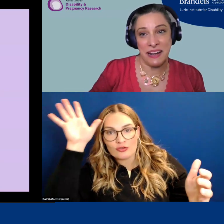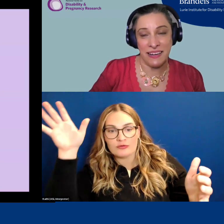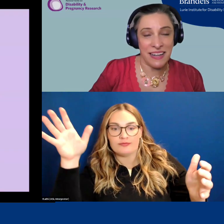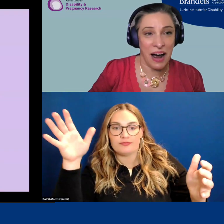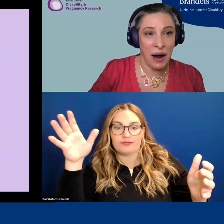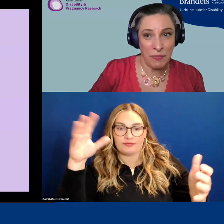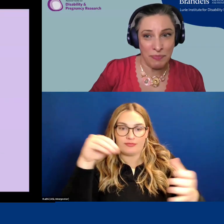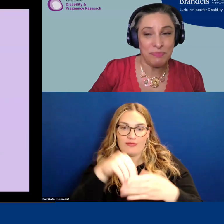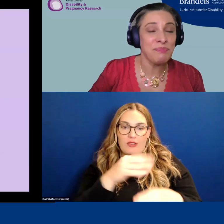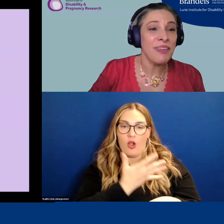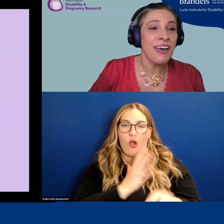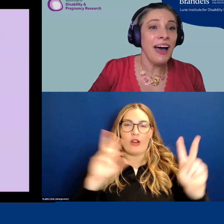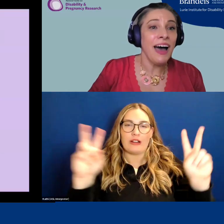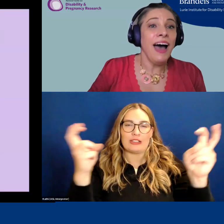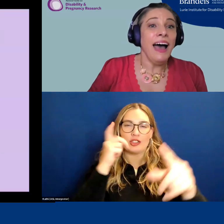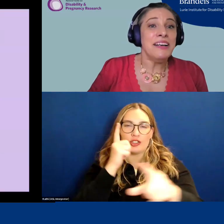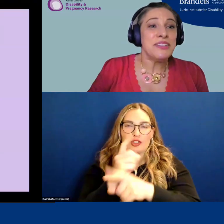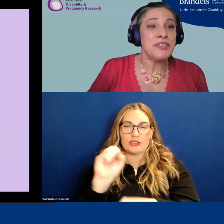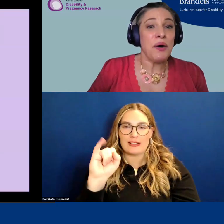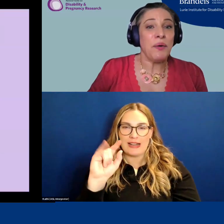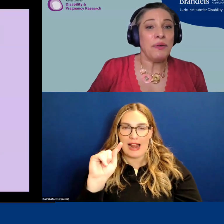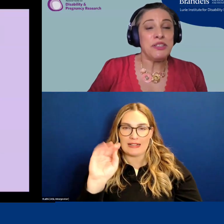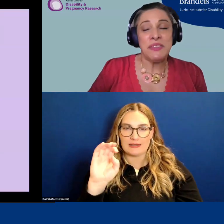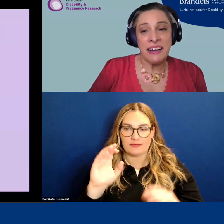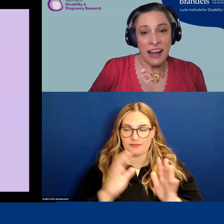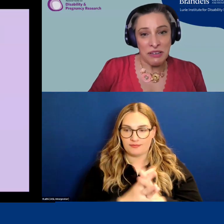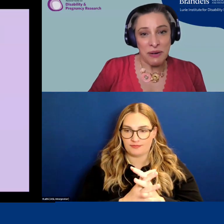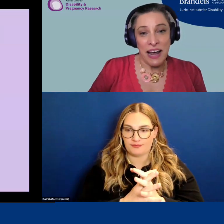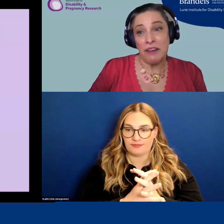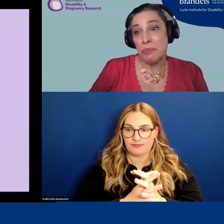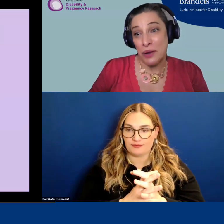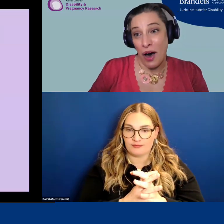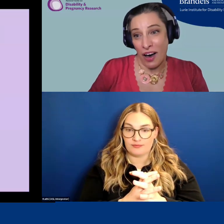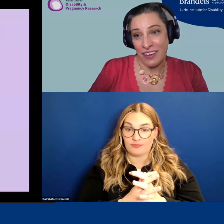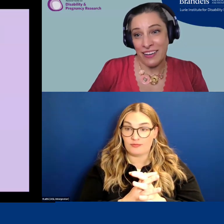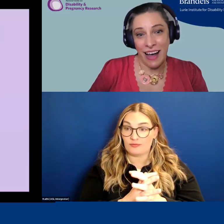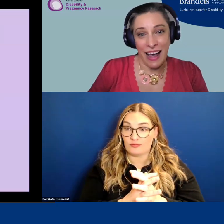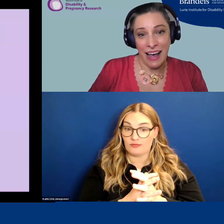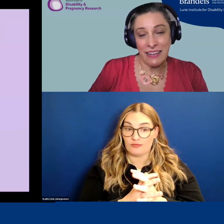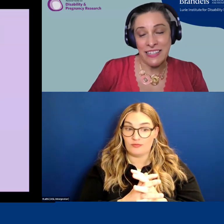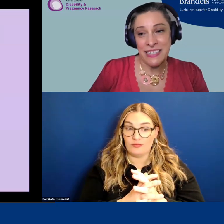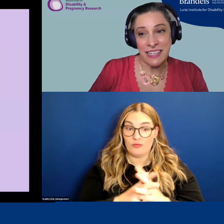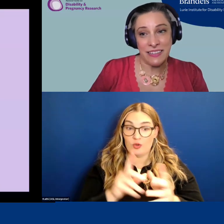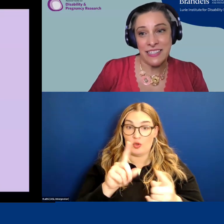site. So to that end we have a blog and this is a